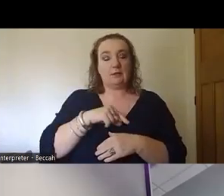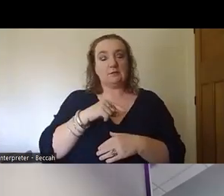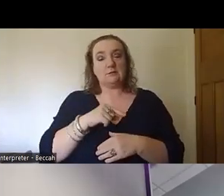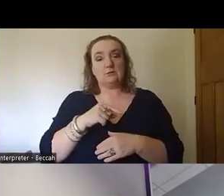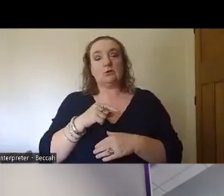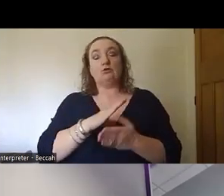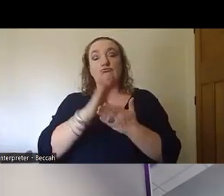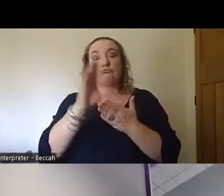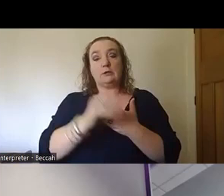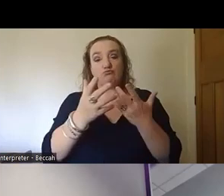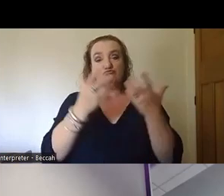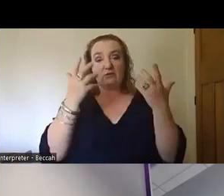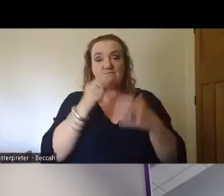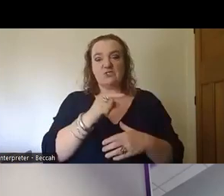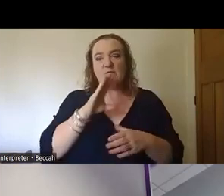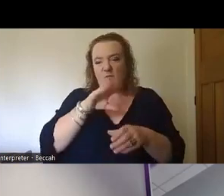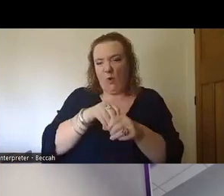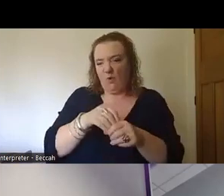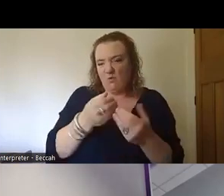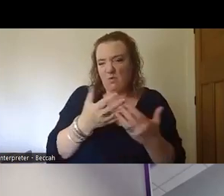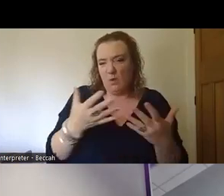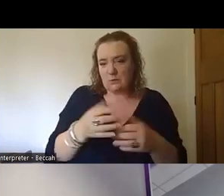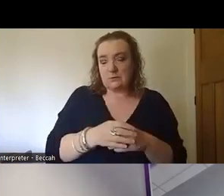My intention isn't to do the same,